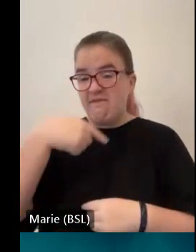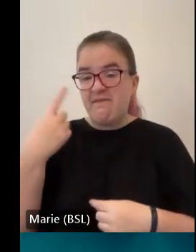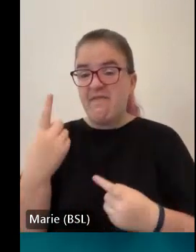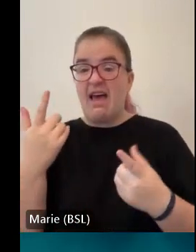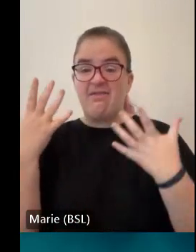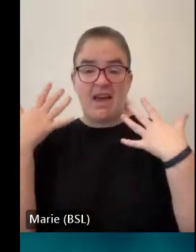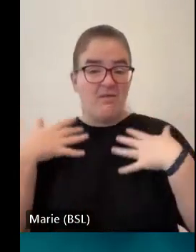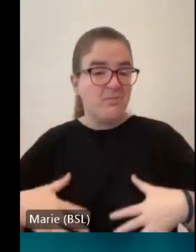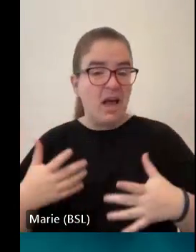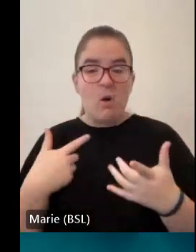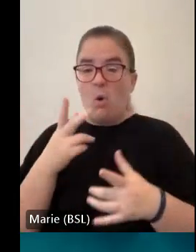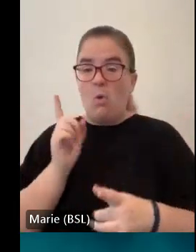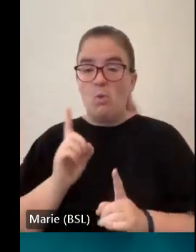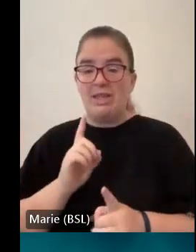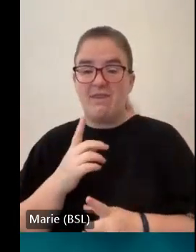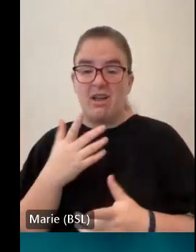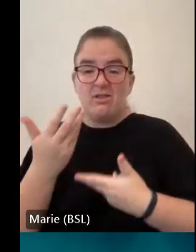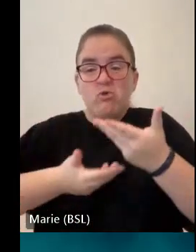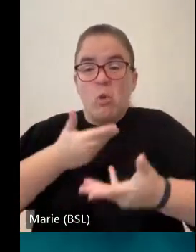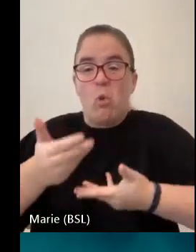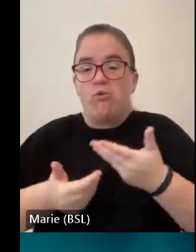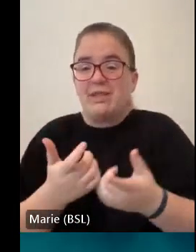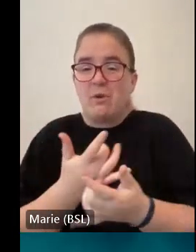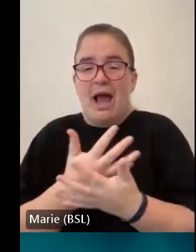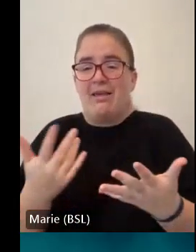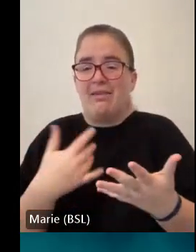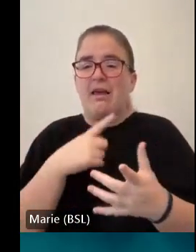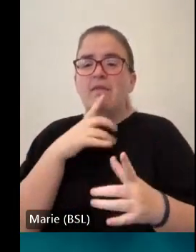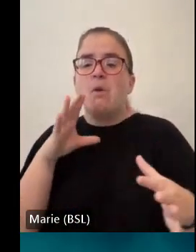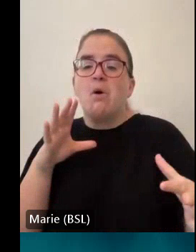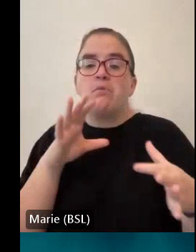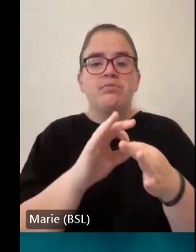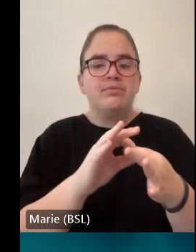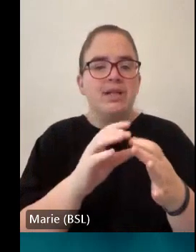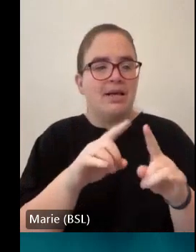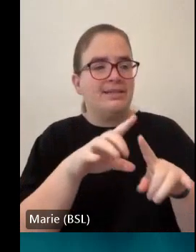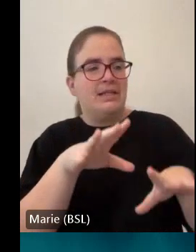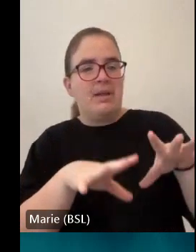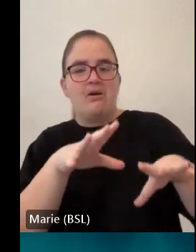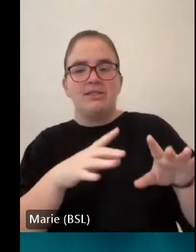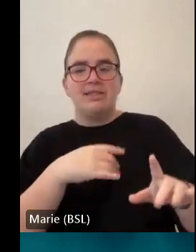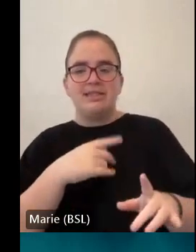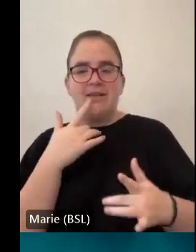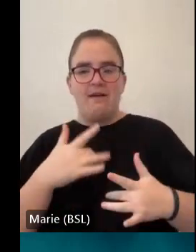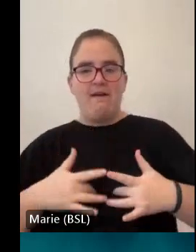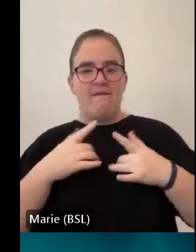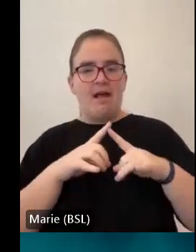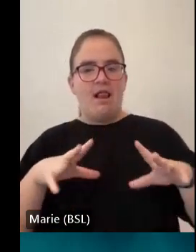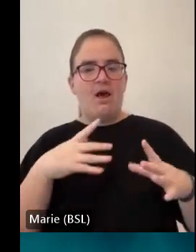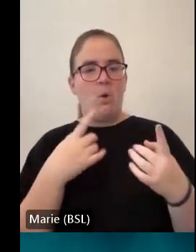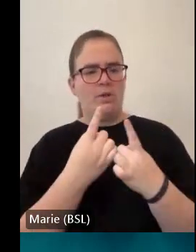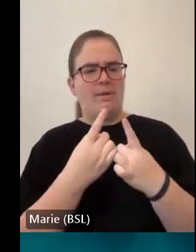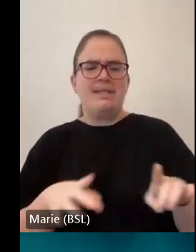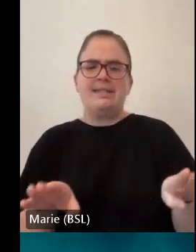whatever narrative and they will often grab in on some similarities and make it seem like you've got something in